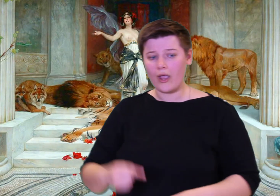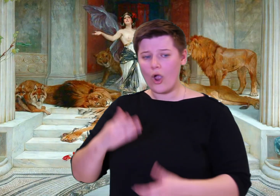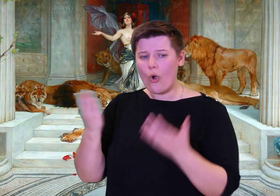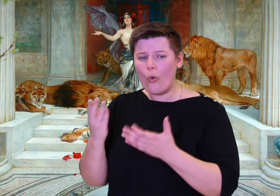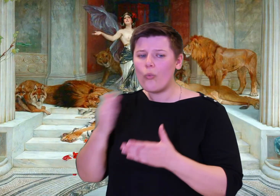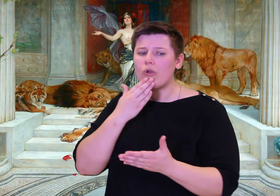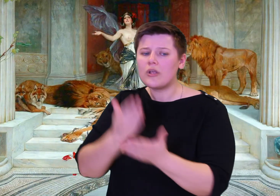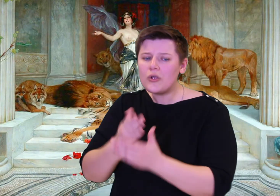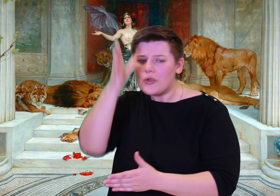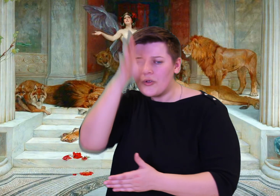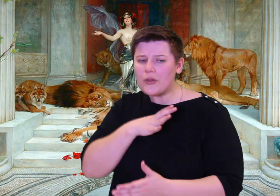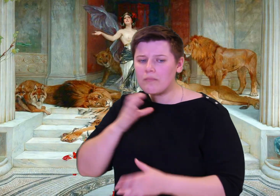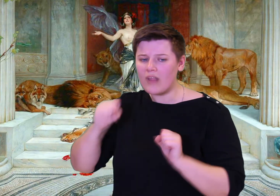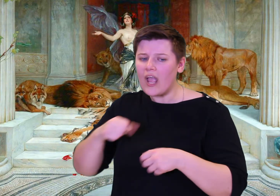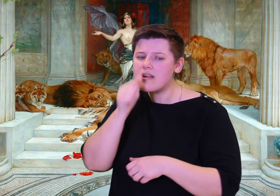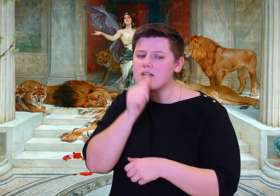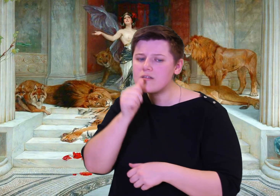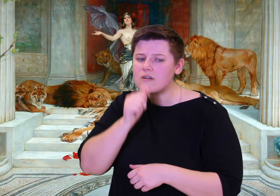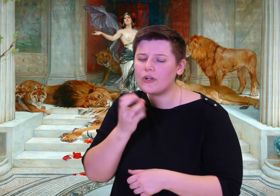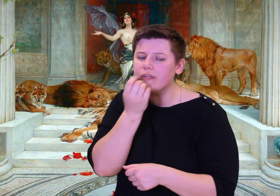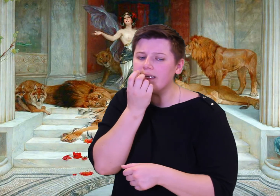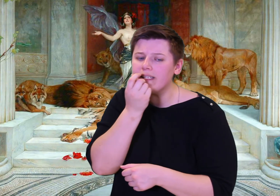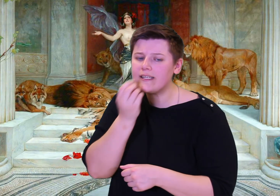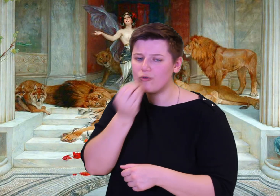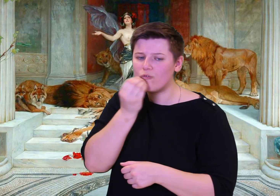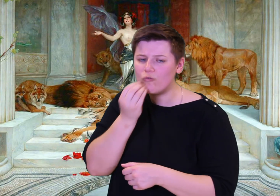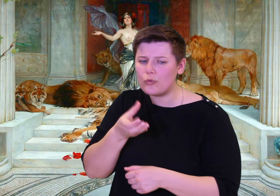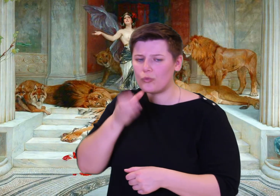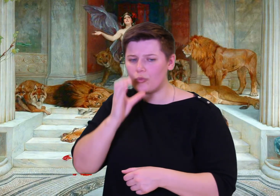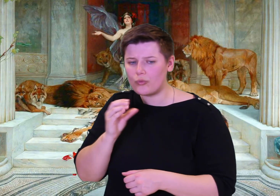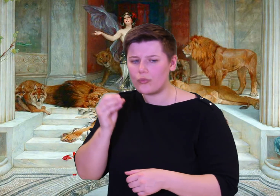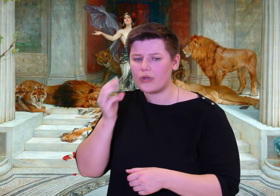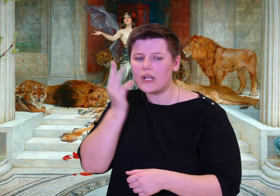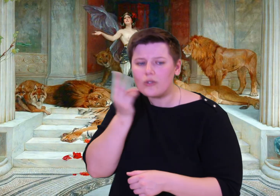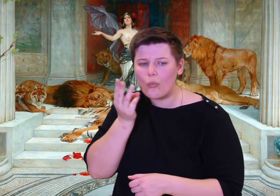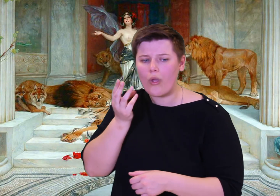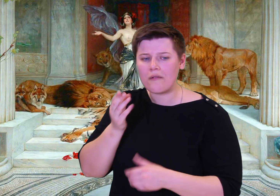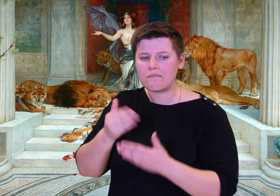at once she made the oath as I had asked. After we went to bed she offered me a feast.